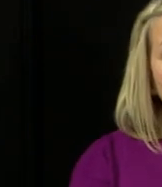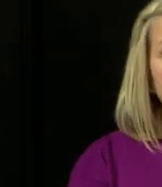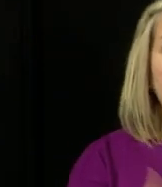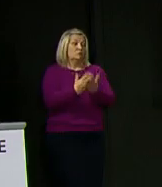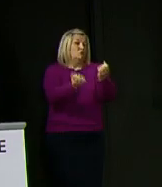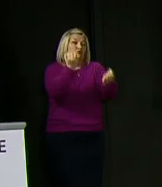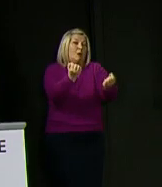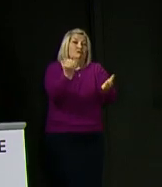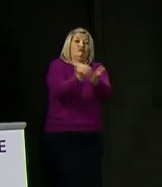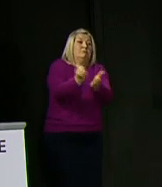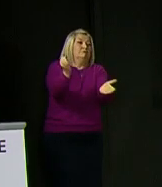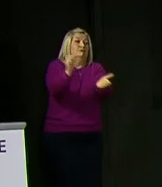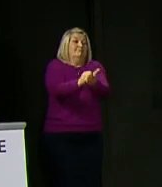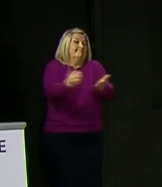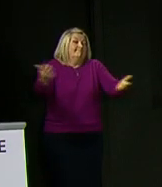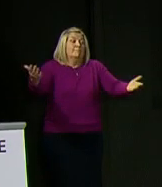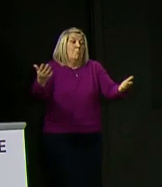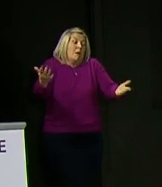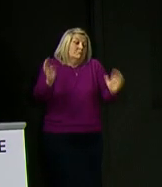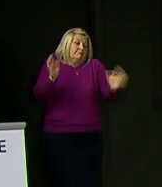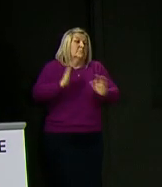Vivienne Aitken from the Daily Record.